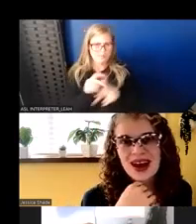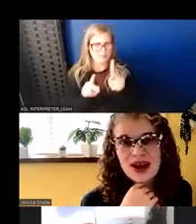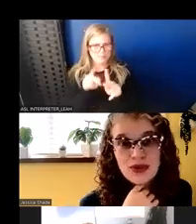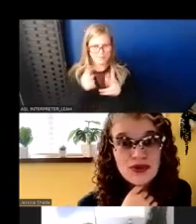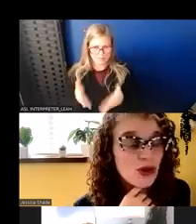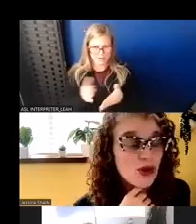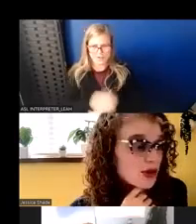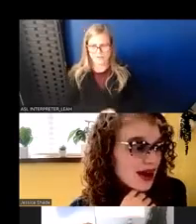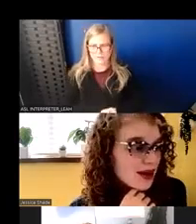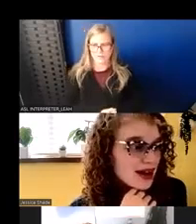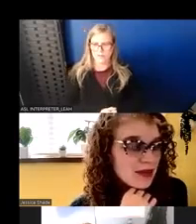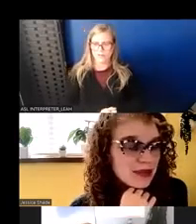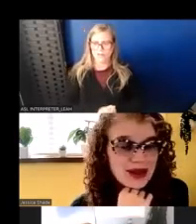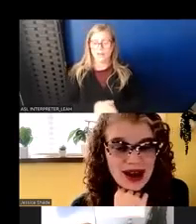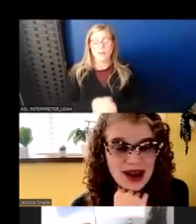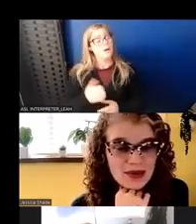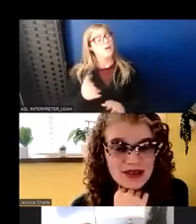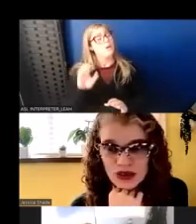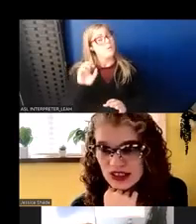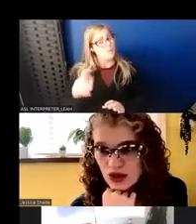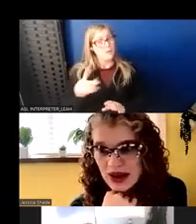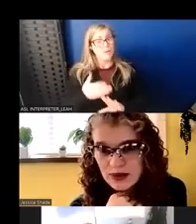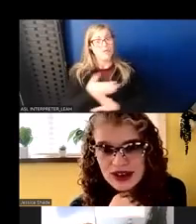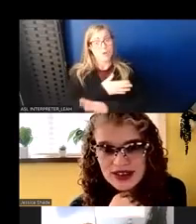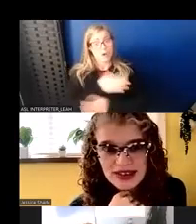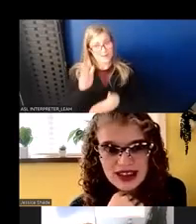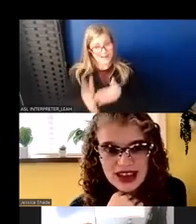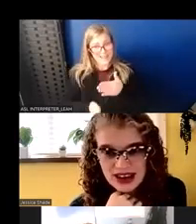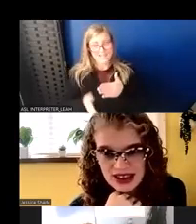And before we wrap up, if you guys don't mind putting the link